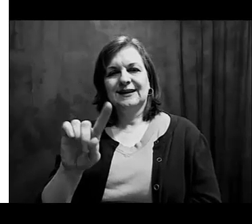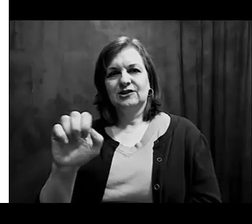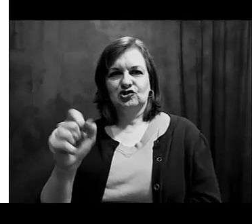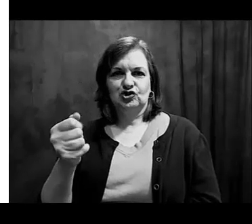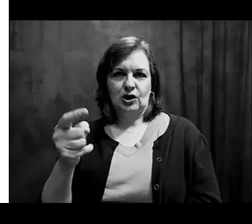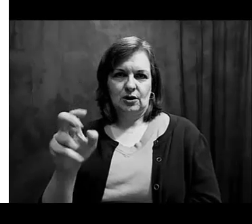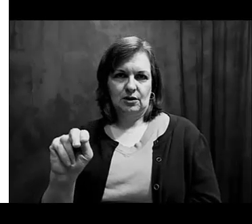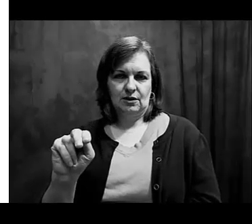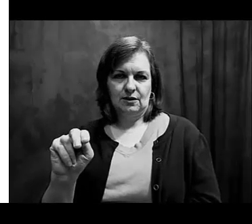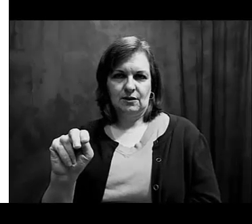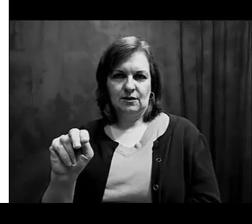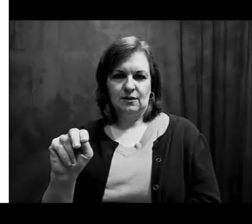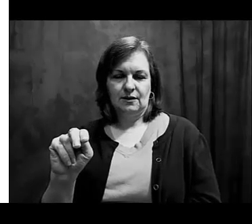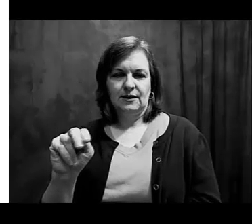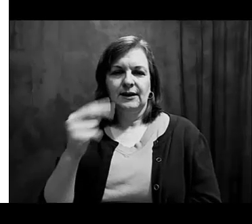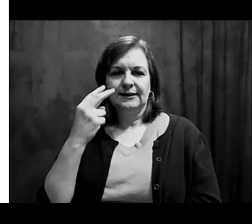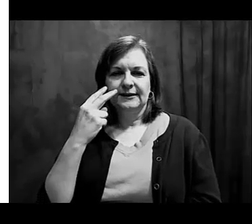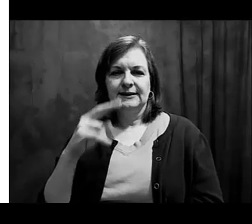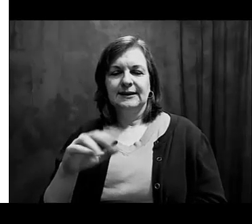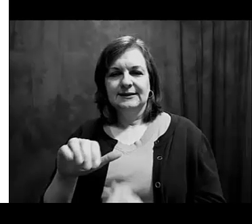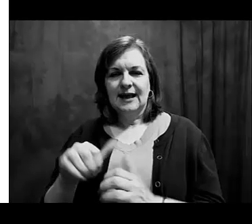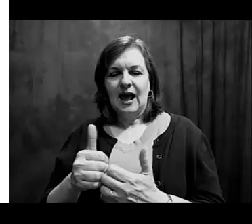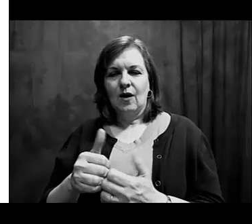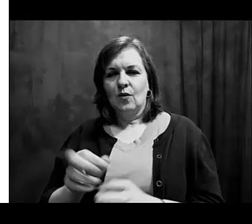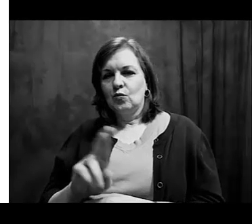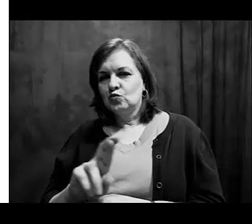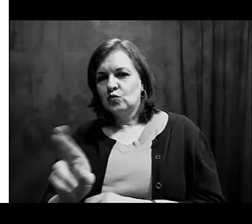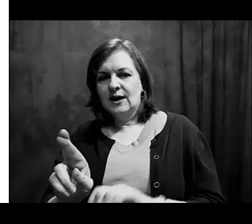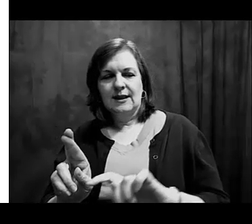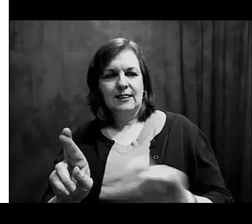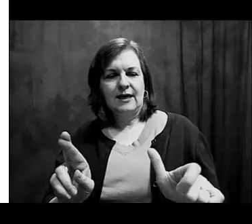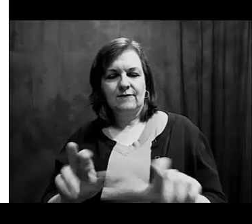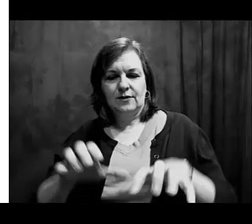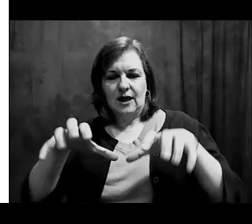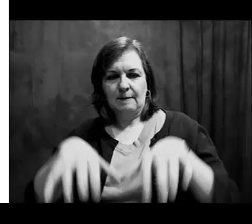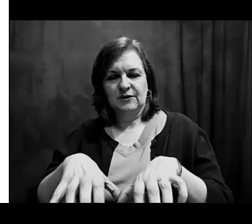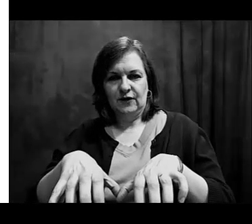the right and left hemispheres tending to specialize in